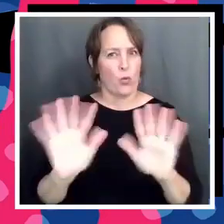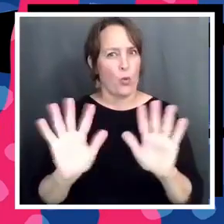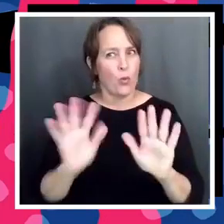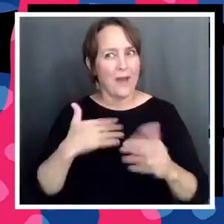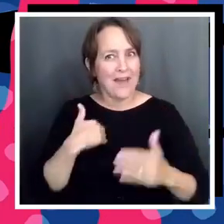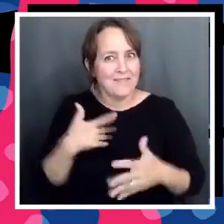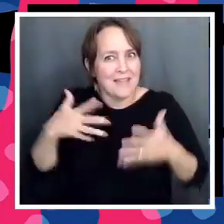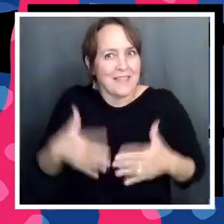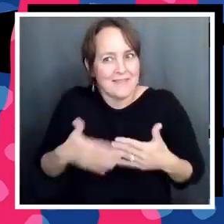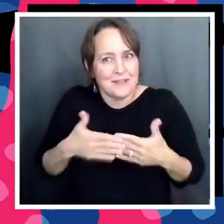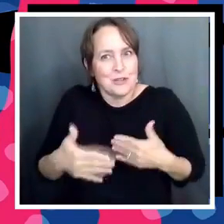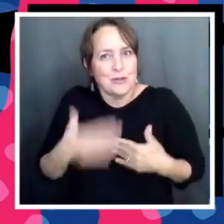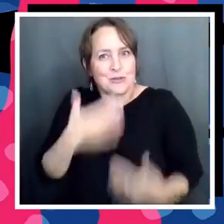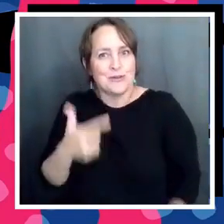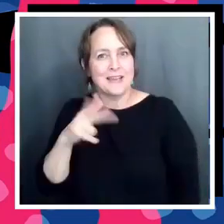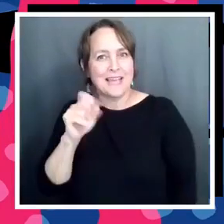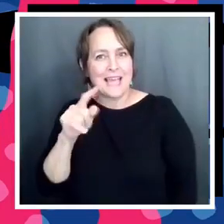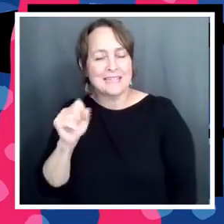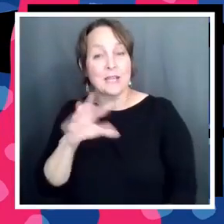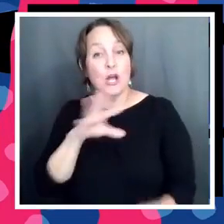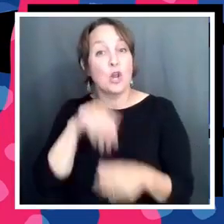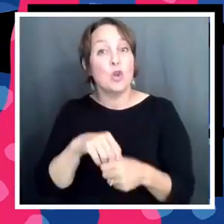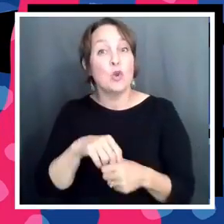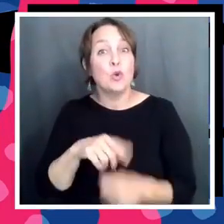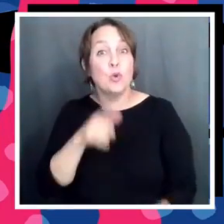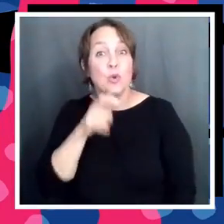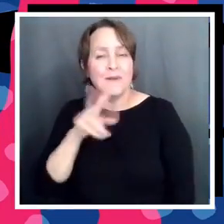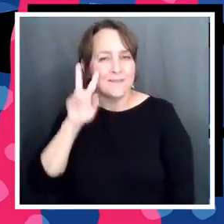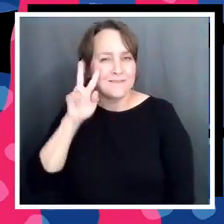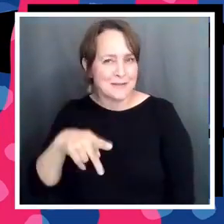THEY HAD A LITTLE SOMETHING TO DO WITH IT. THANK YOU FOR THAT NAME CHCHK.